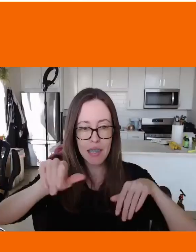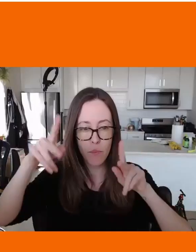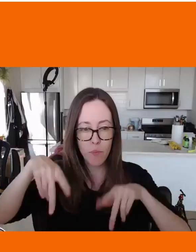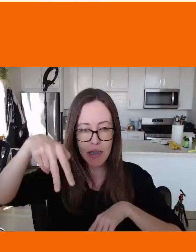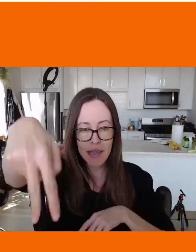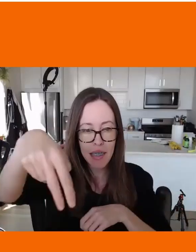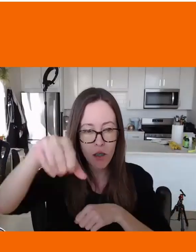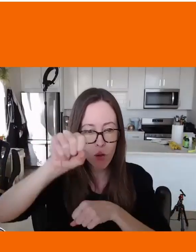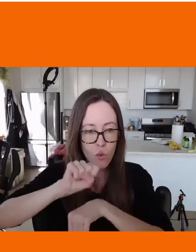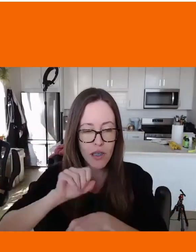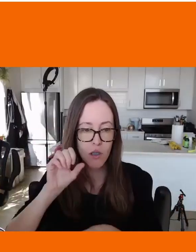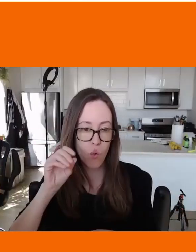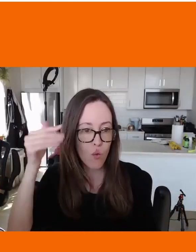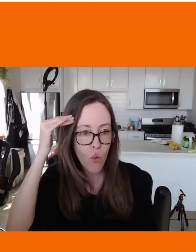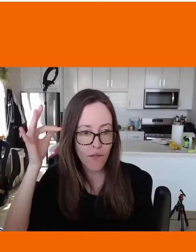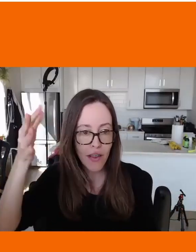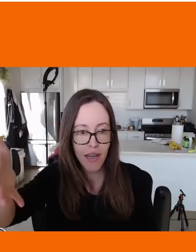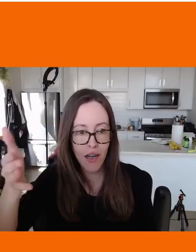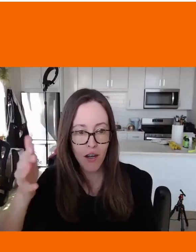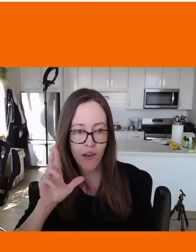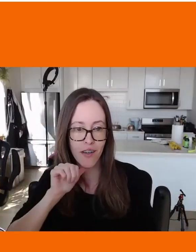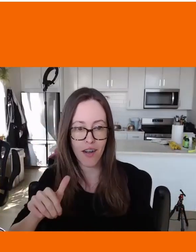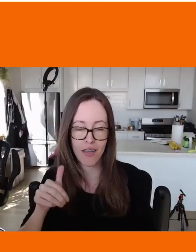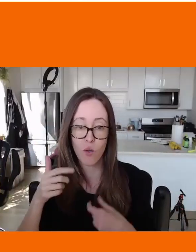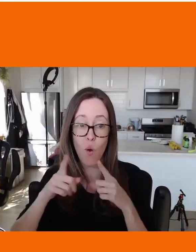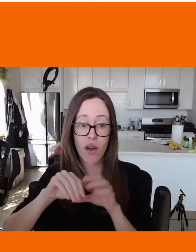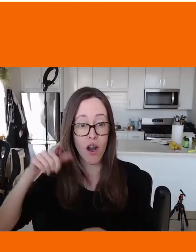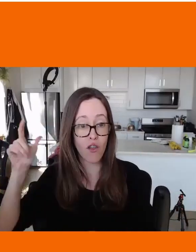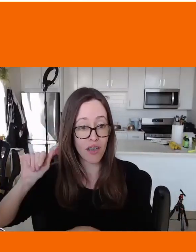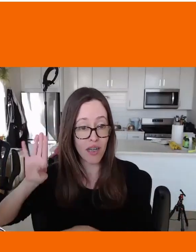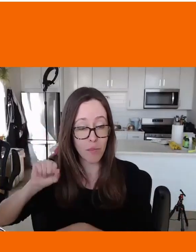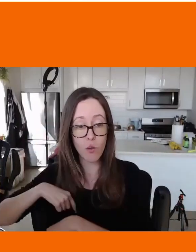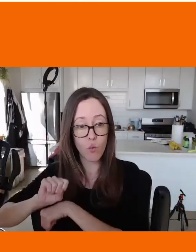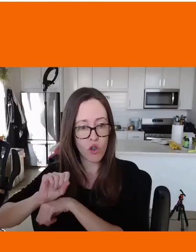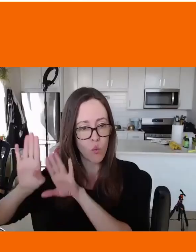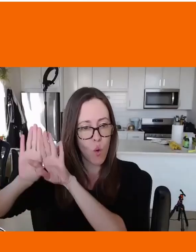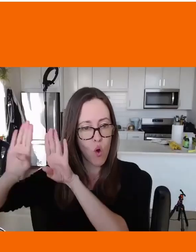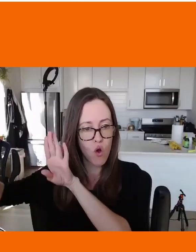rather than a traditional wet lab where there's typically shelves in the middle of the bench, so you can't see what other people are doing.